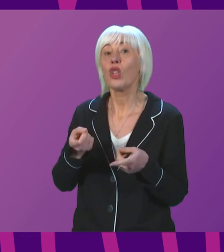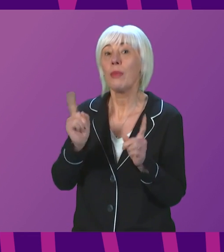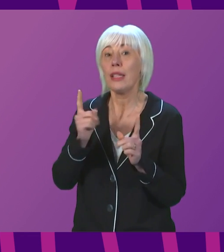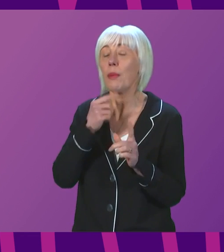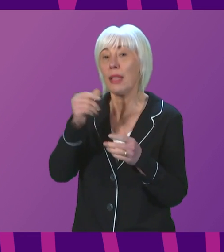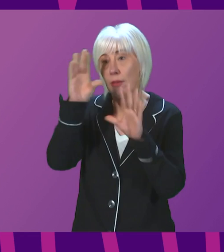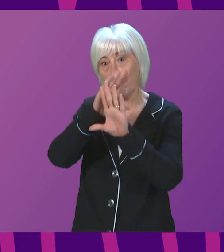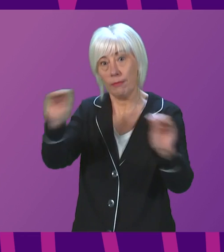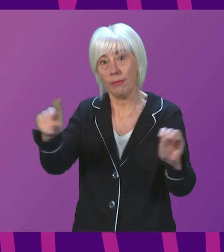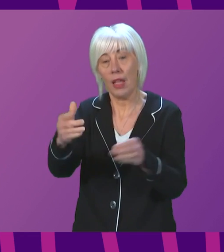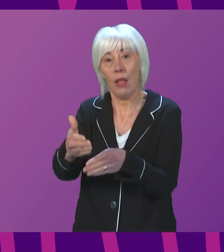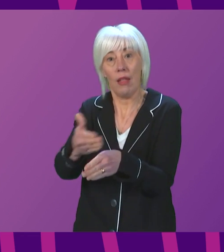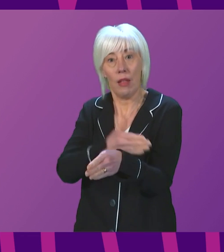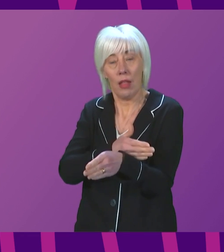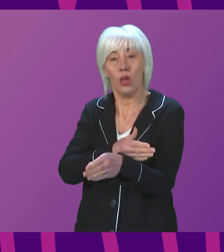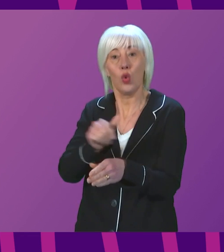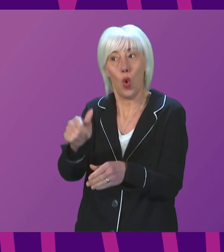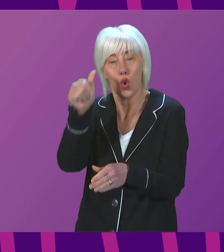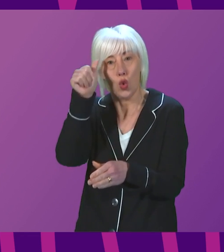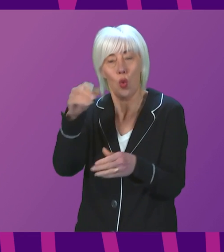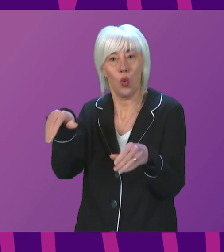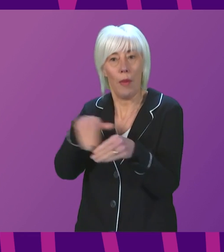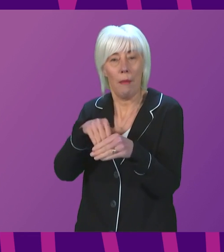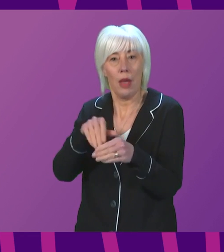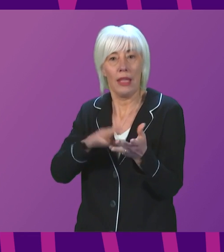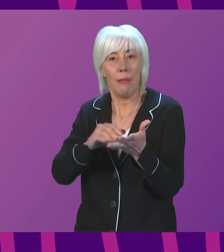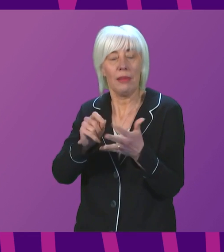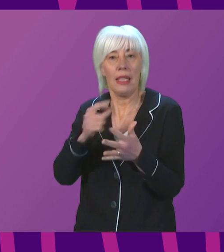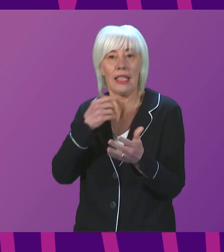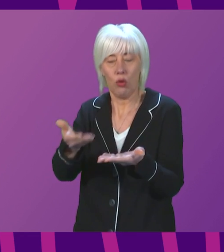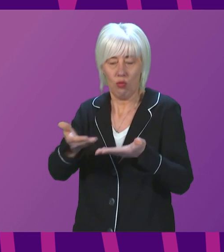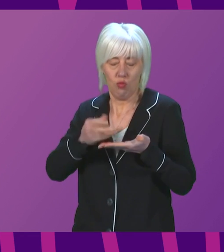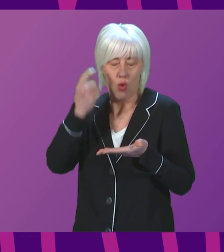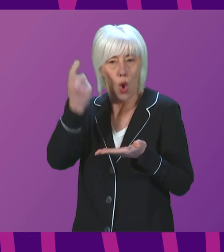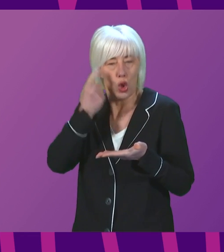as far in advance as possible, so that members would have the opportunity to consider it and to ask questions.